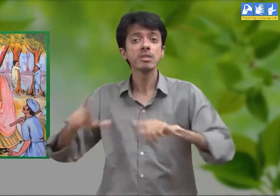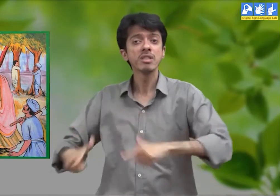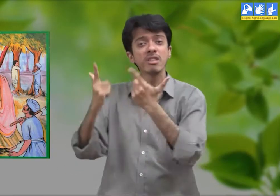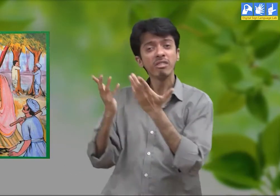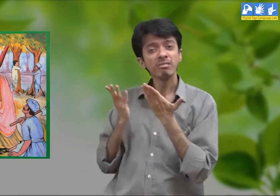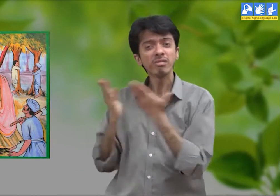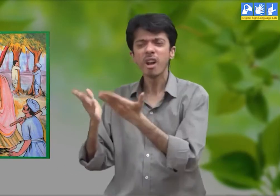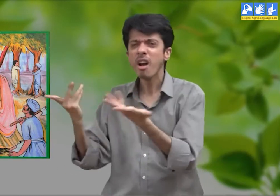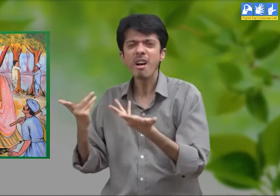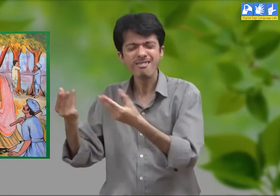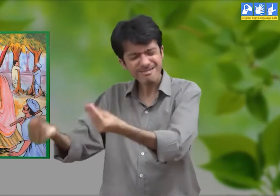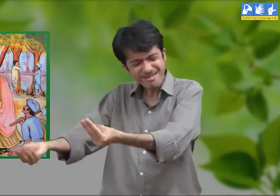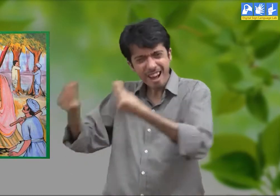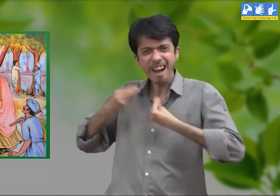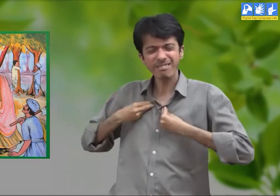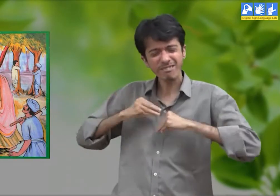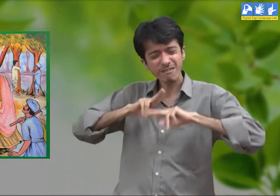She treated them as her guru.